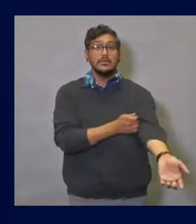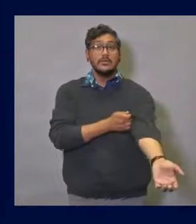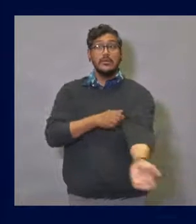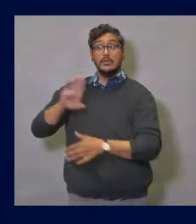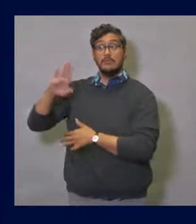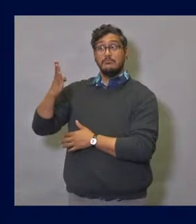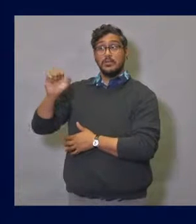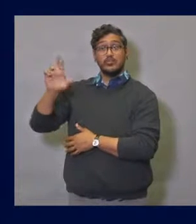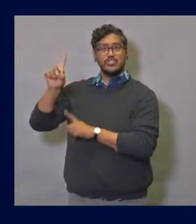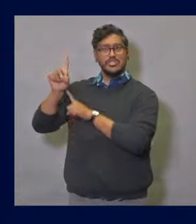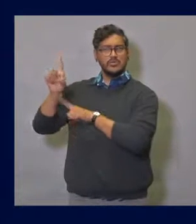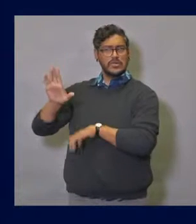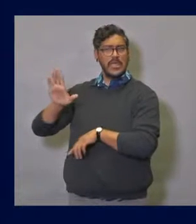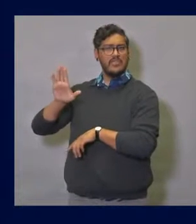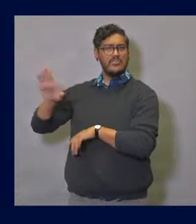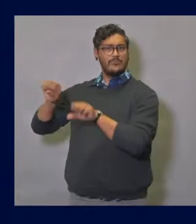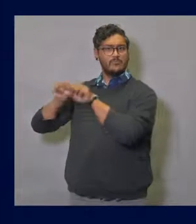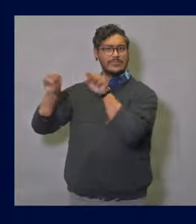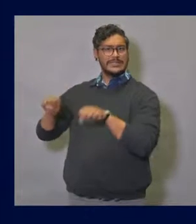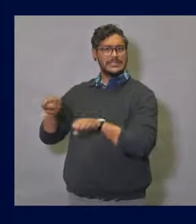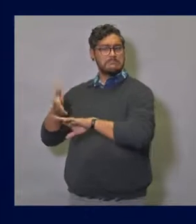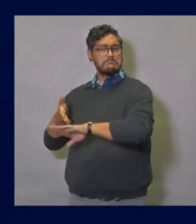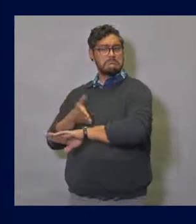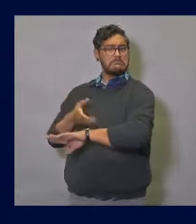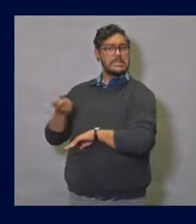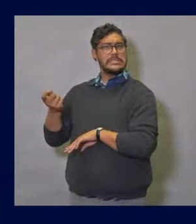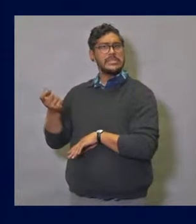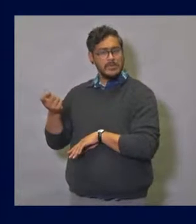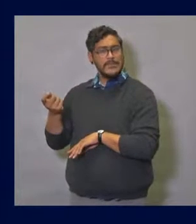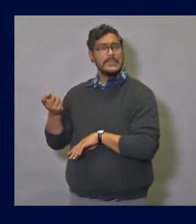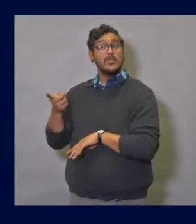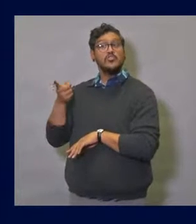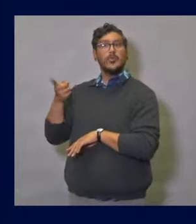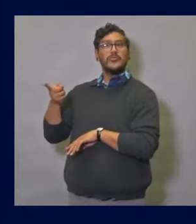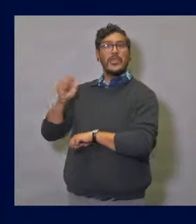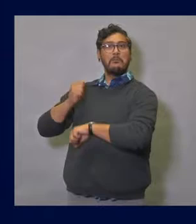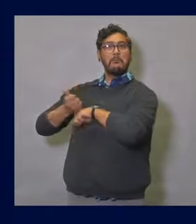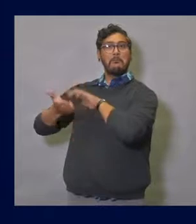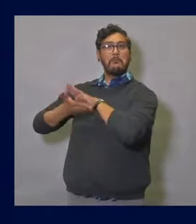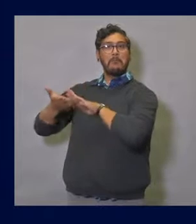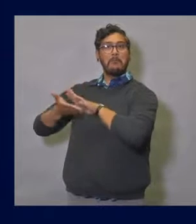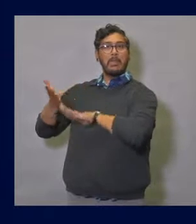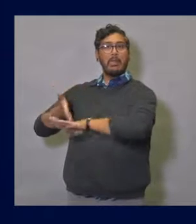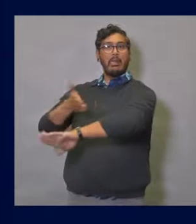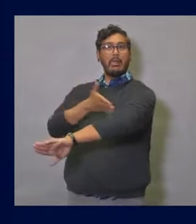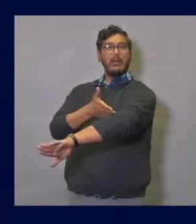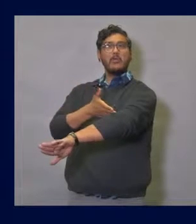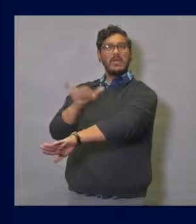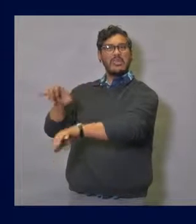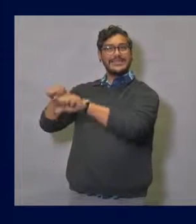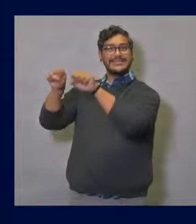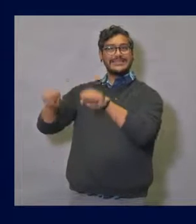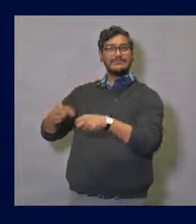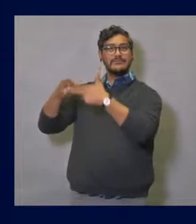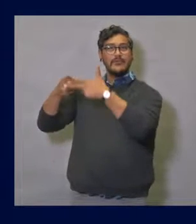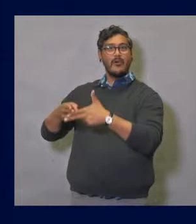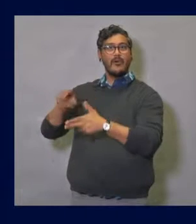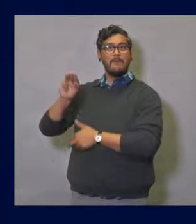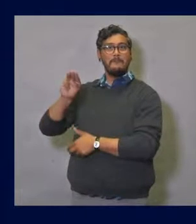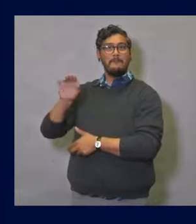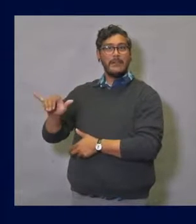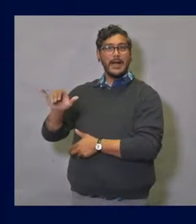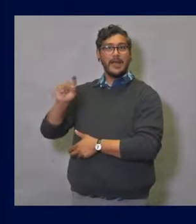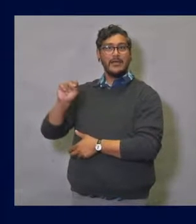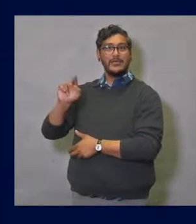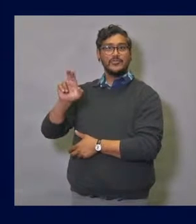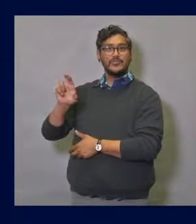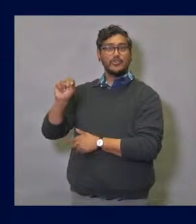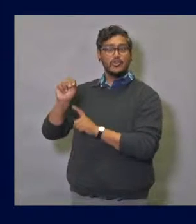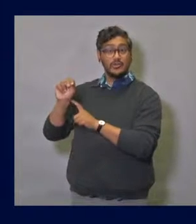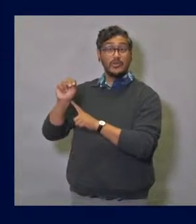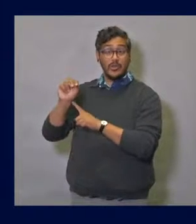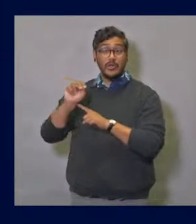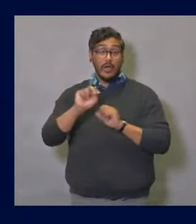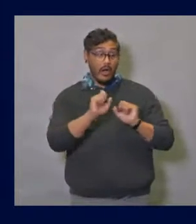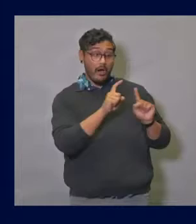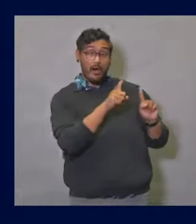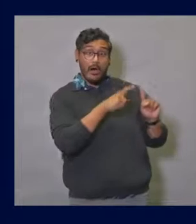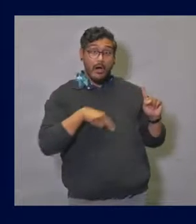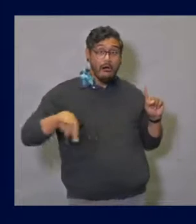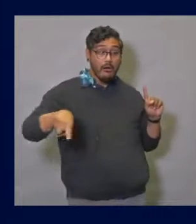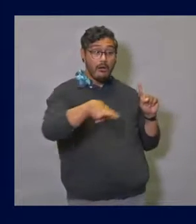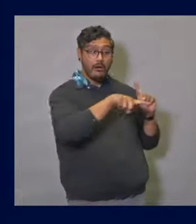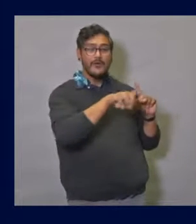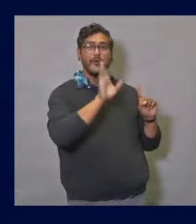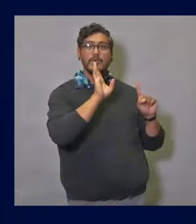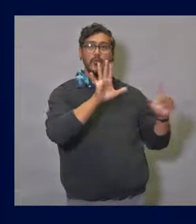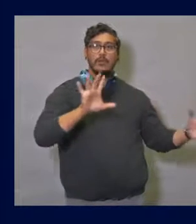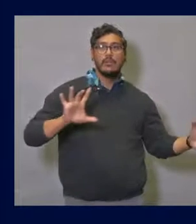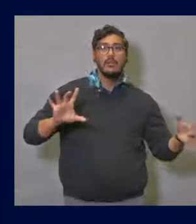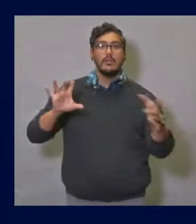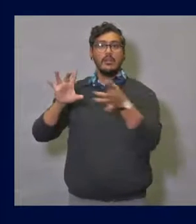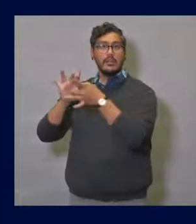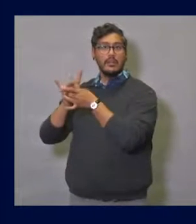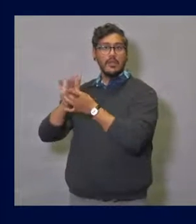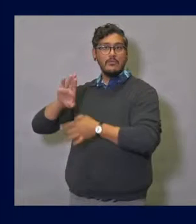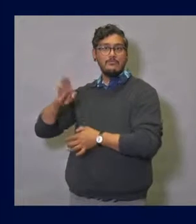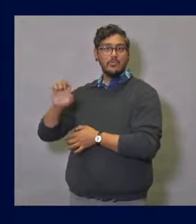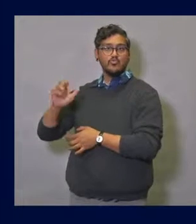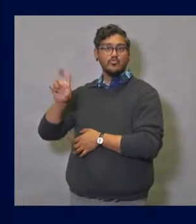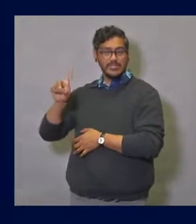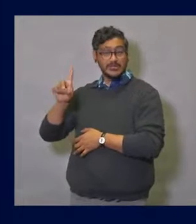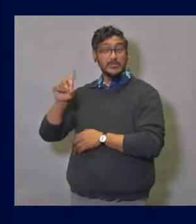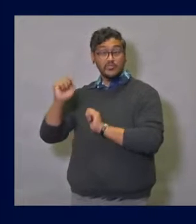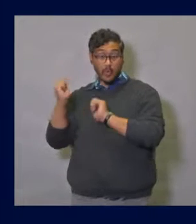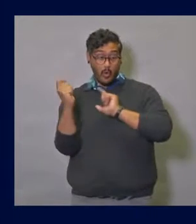RESPECTO AL USO Y DISTRIBUCIÓN